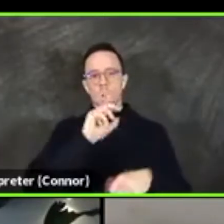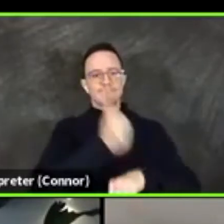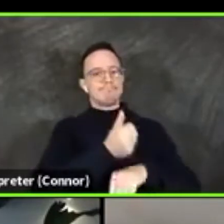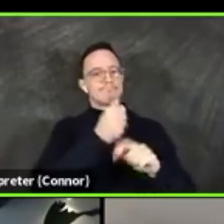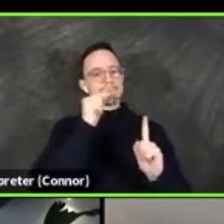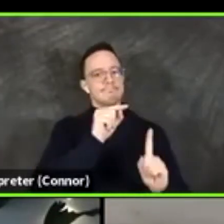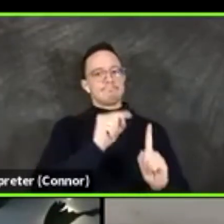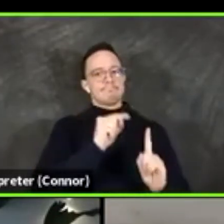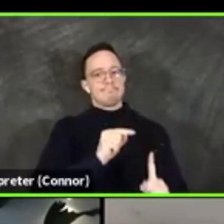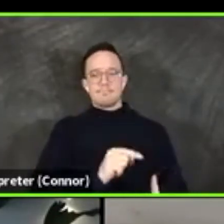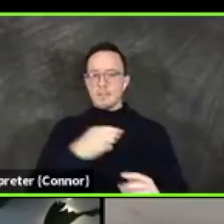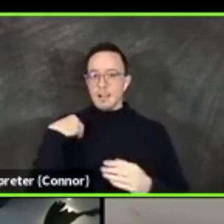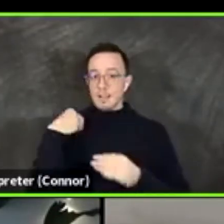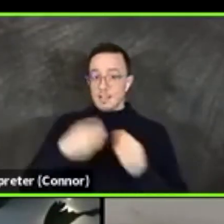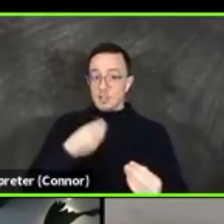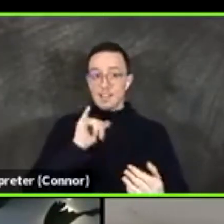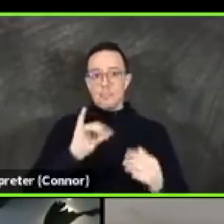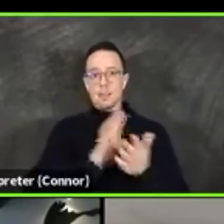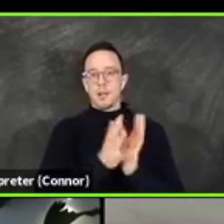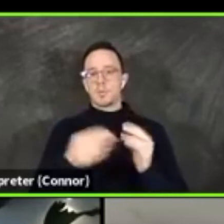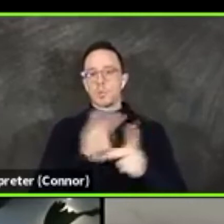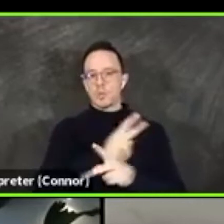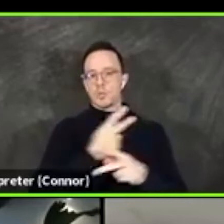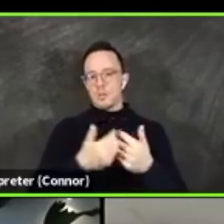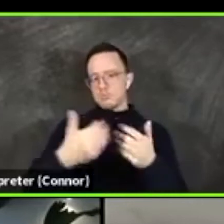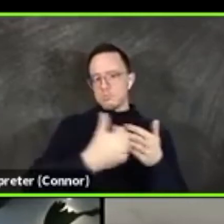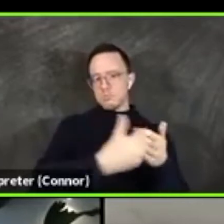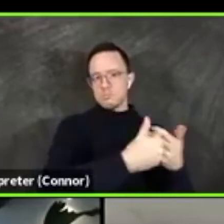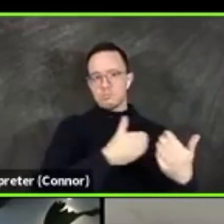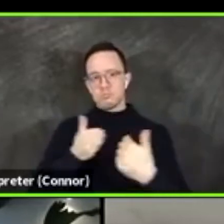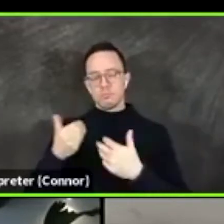BUT, AGAIN, THAT CAN BECOME ALIENATING WHEN WE HAVE MULTIPLE VECTORS OF COLONIALISM THAT